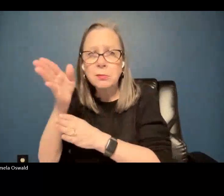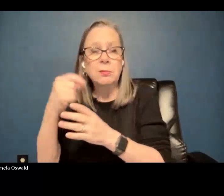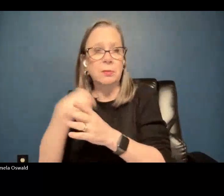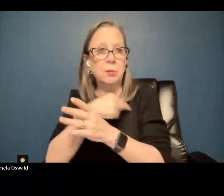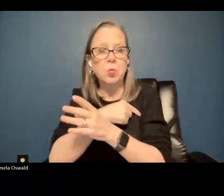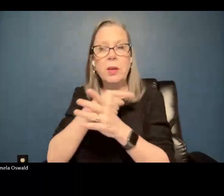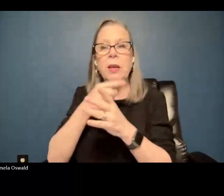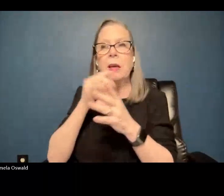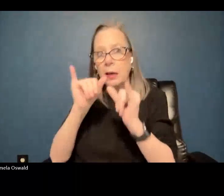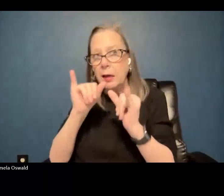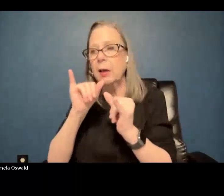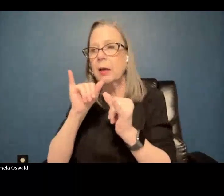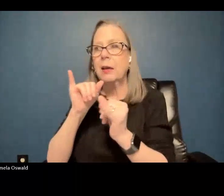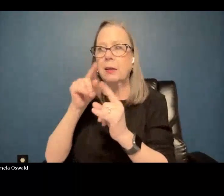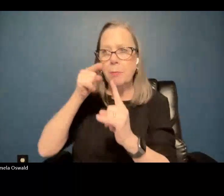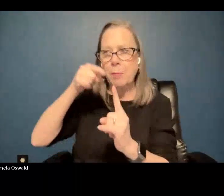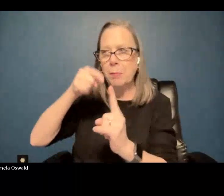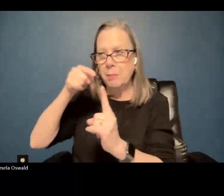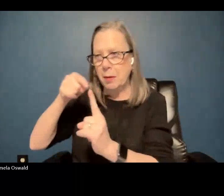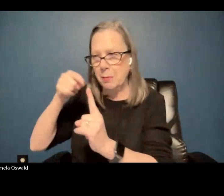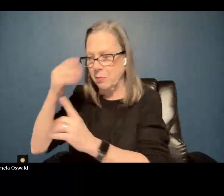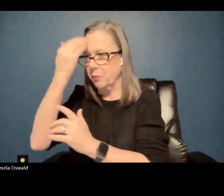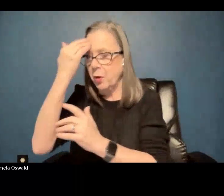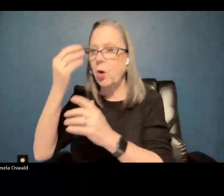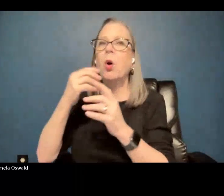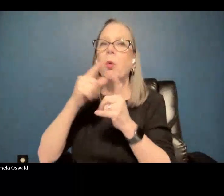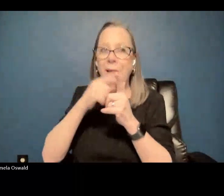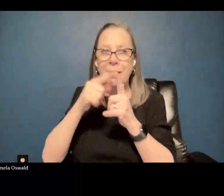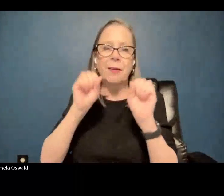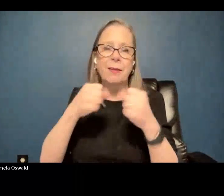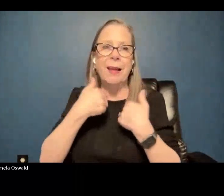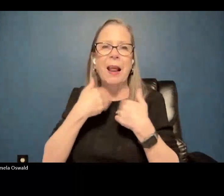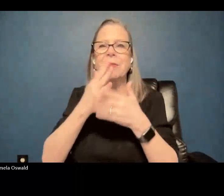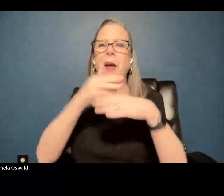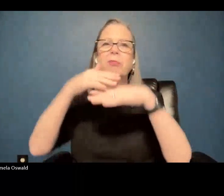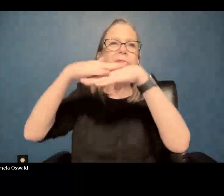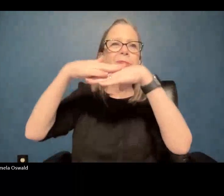occupations and get some of that high level labor market information as needed for the team.